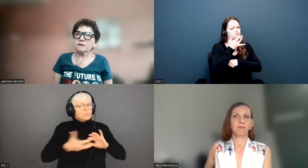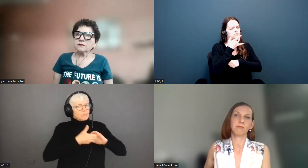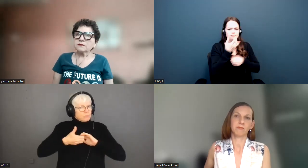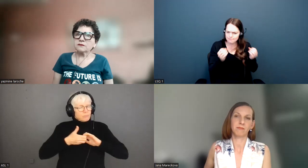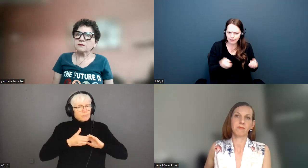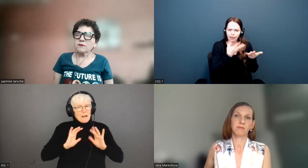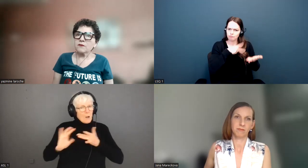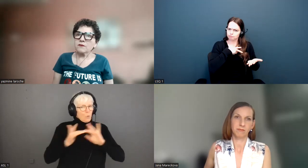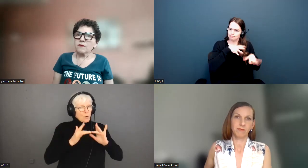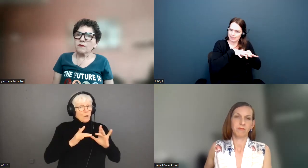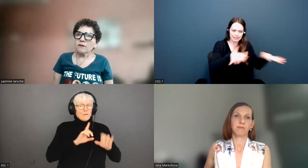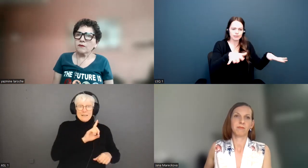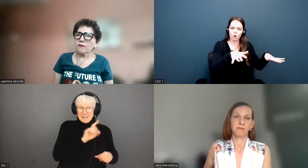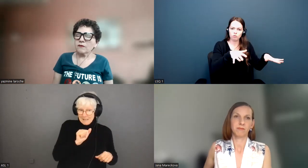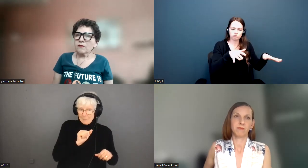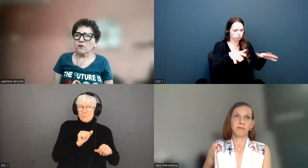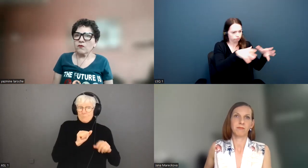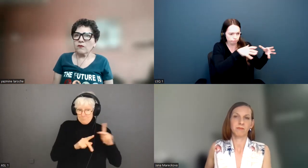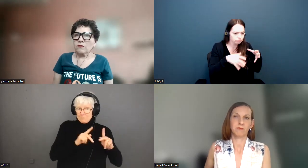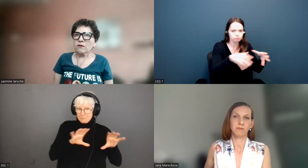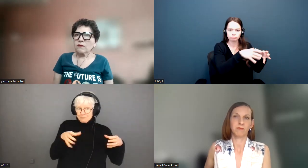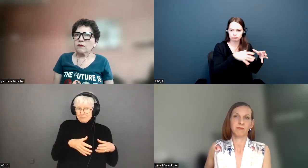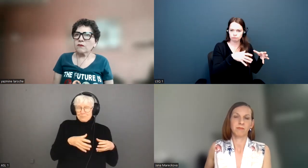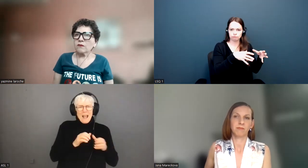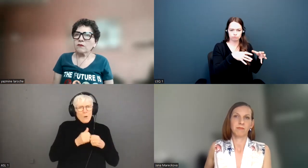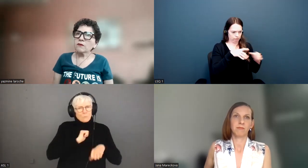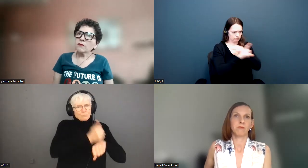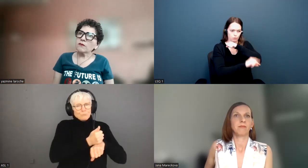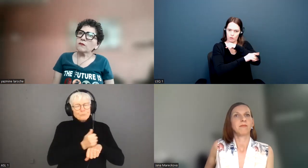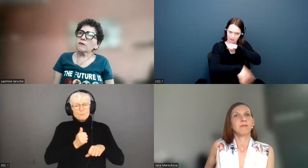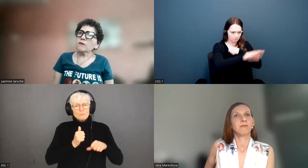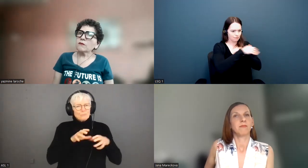by employees with disabilities how they might go about doing that and why that kind of a